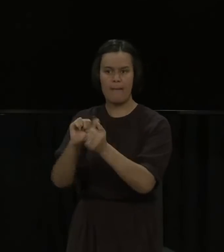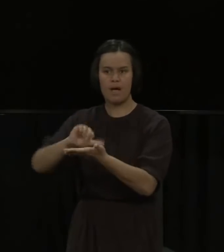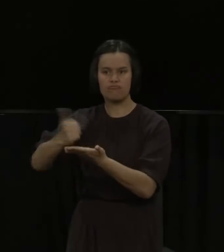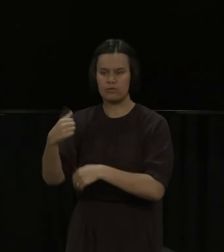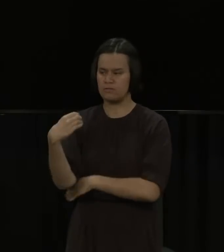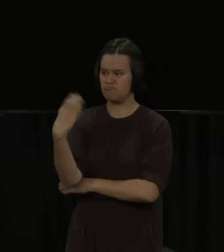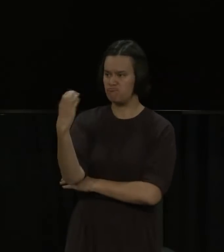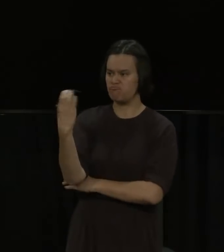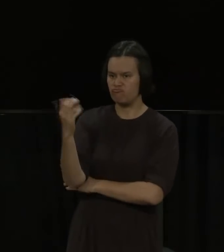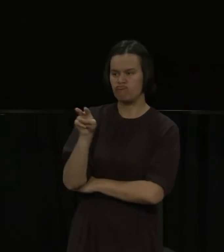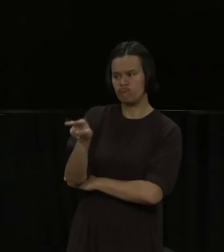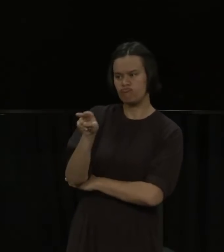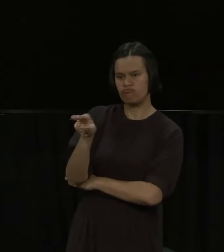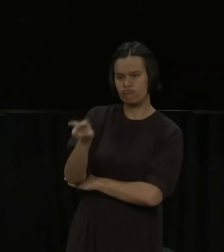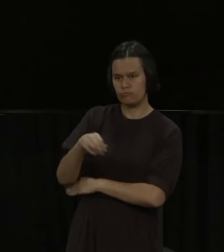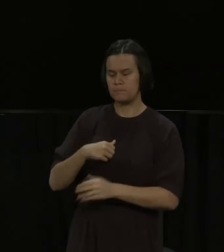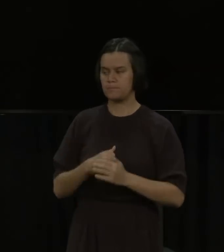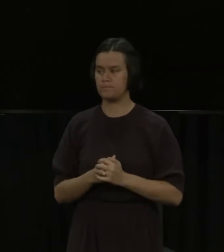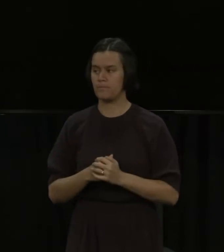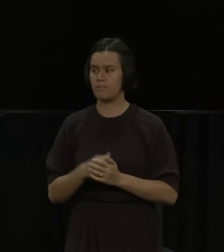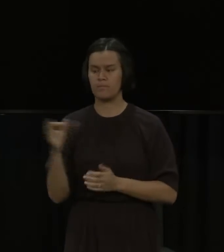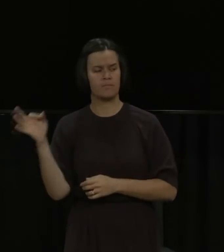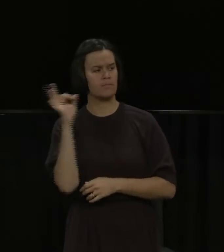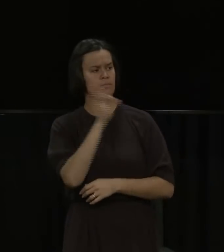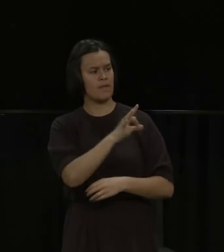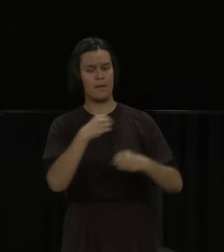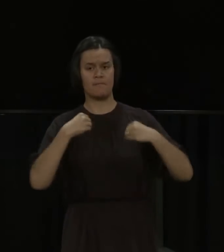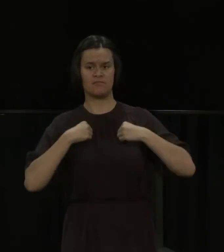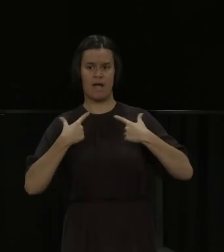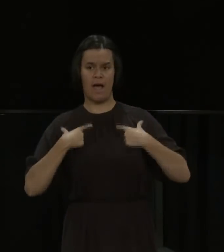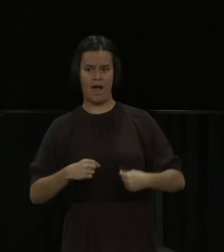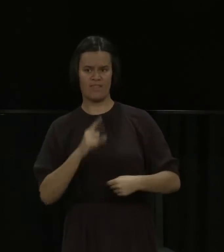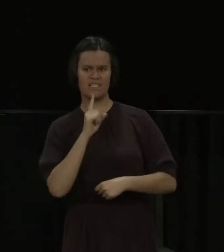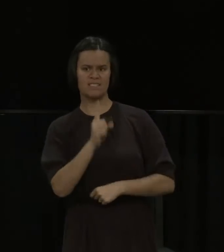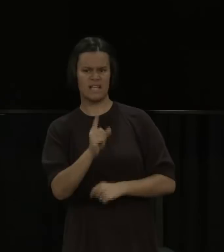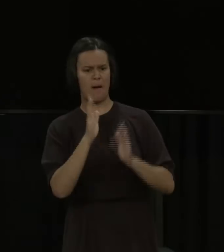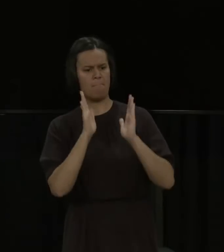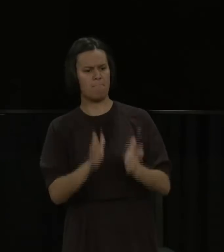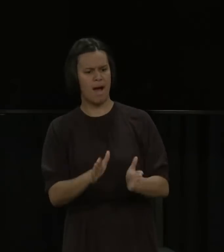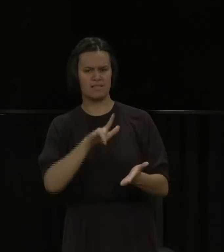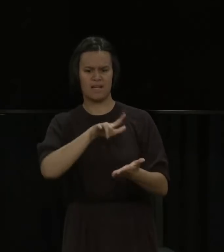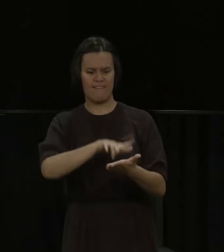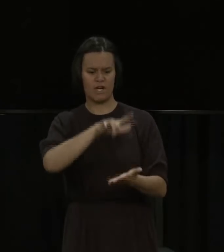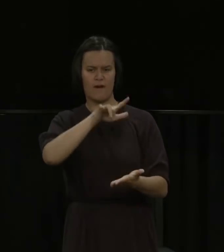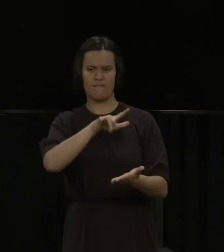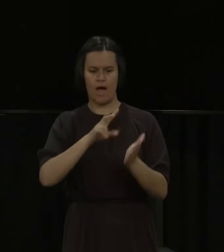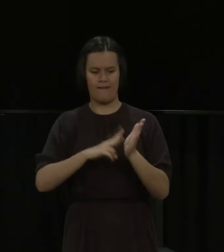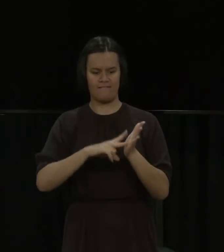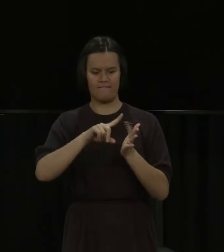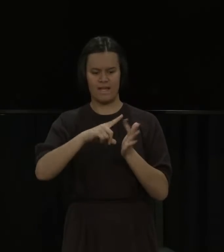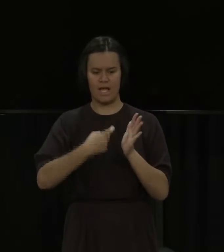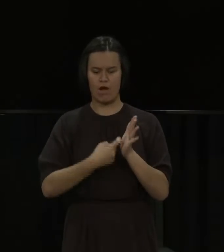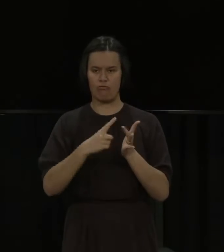use it, the they can also choose to visually check people certificates either in hard